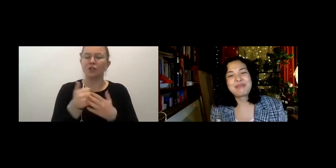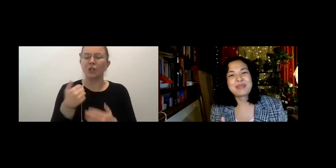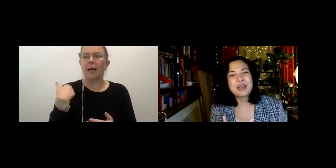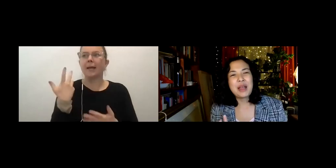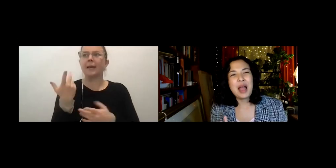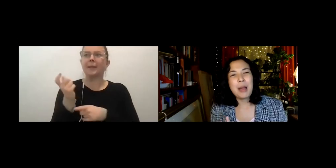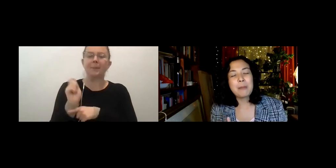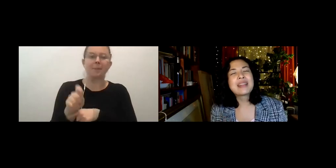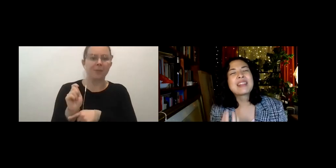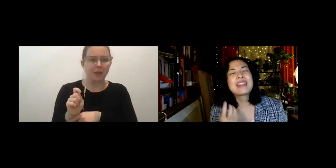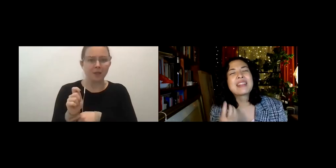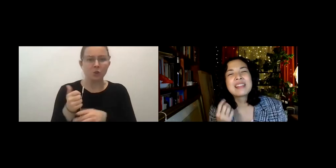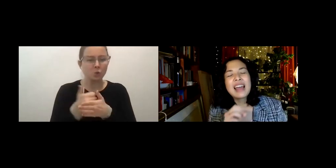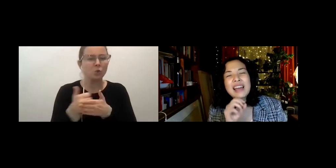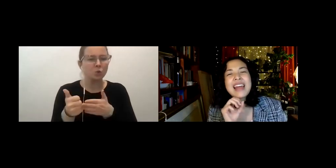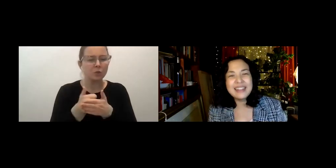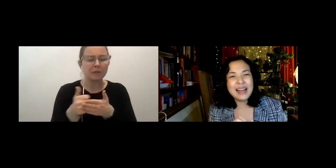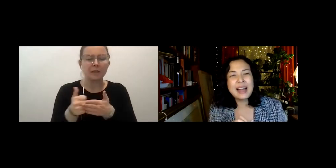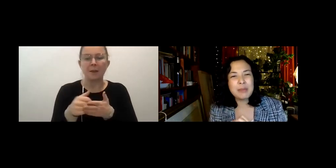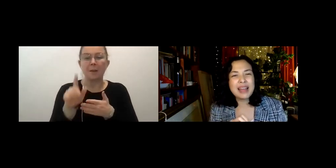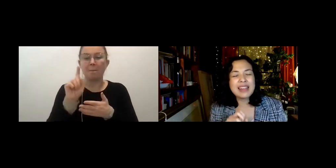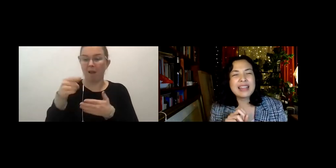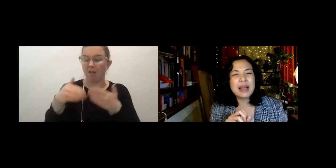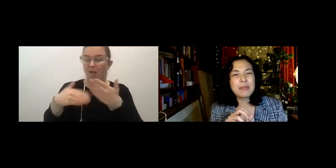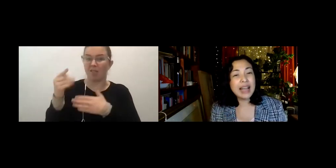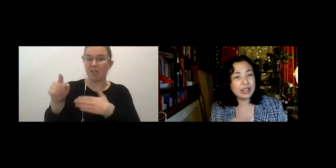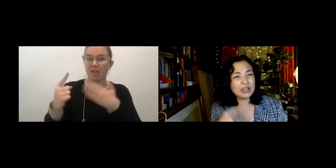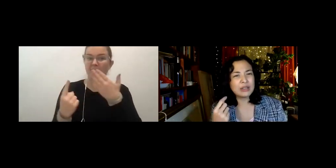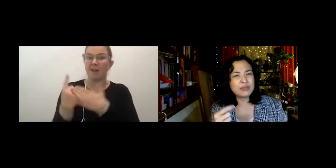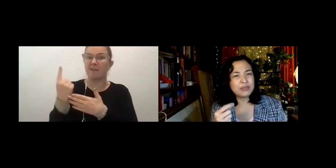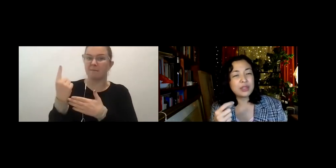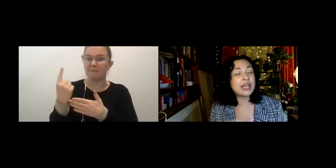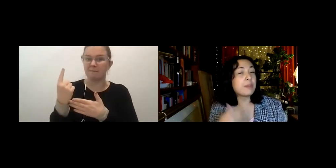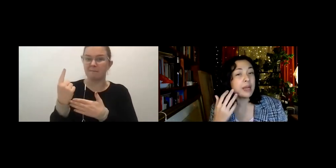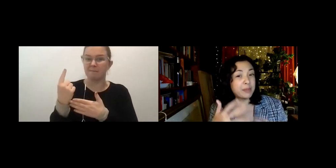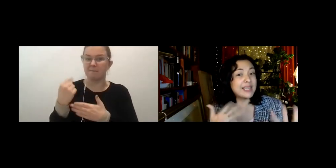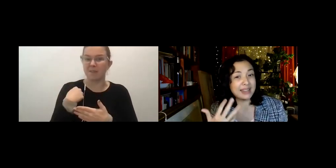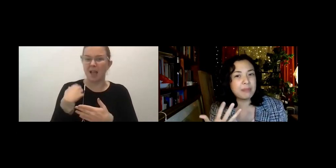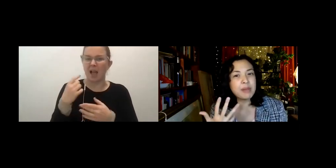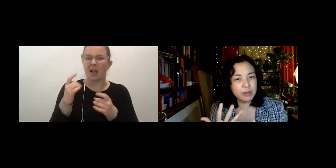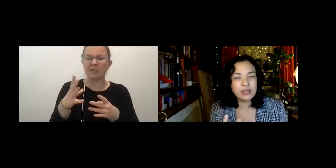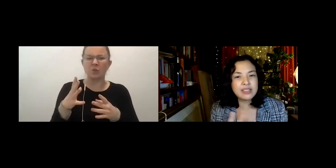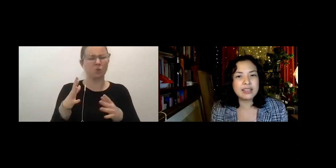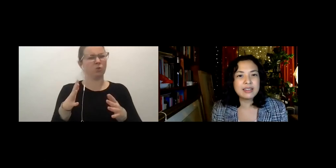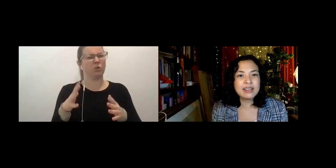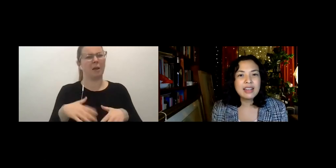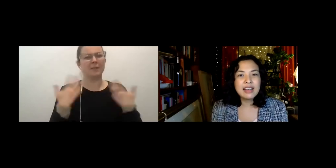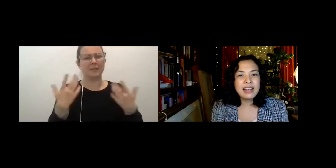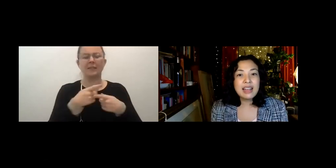it slide, but that time I think I began to to get a bit upset and people could see it